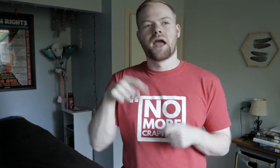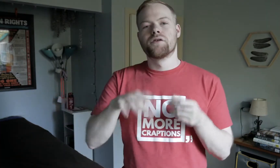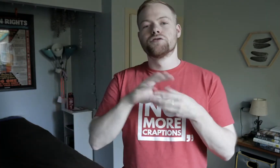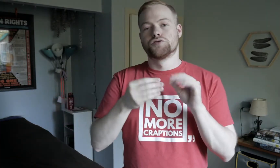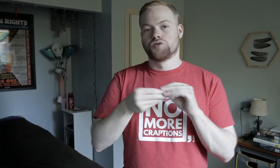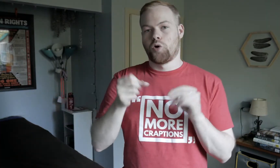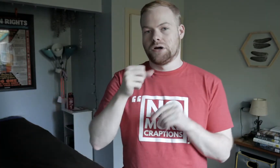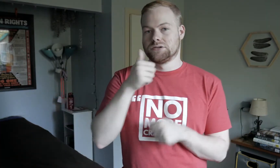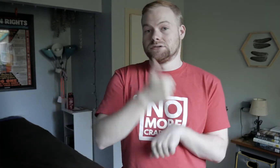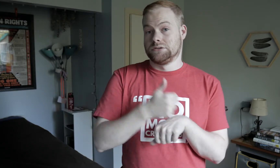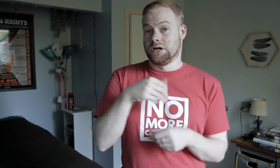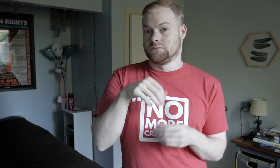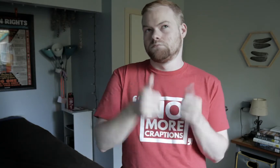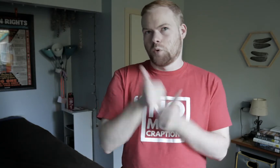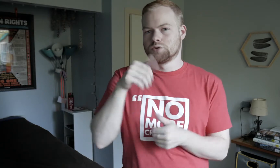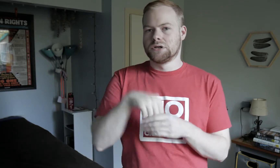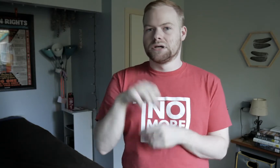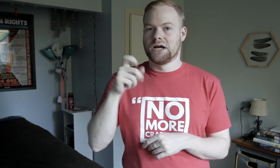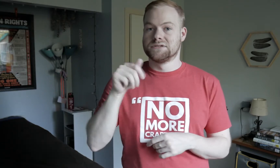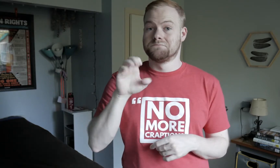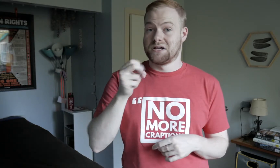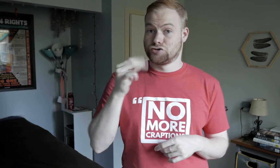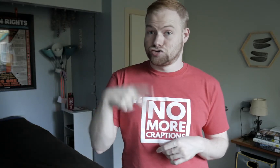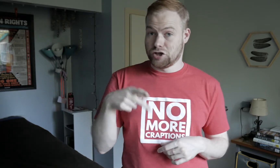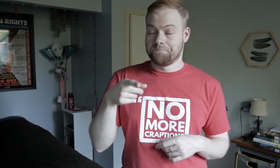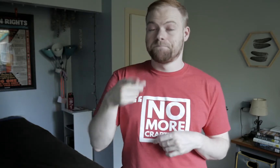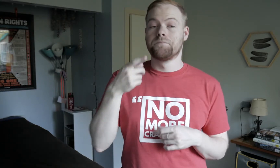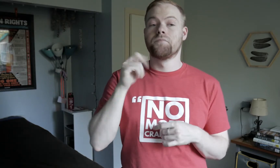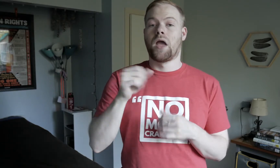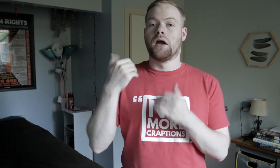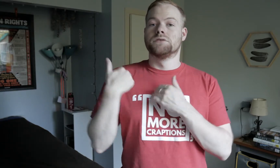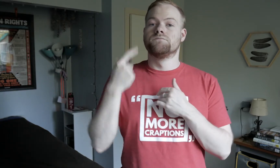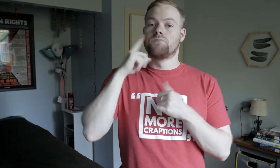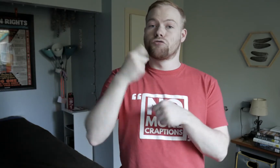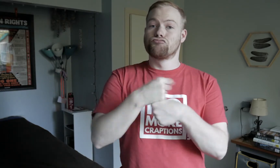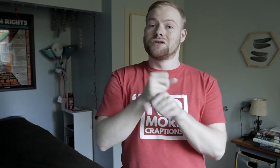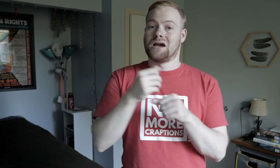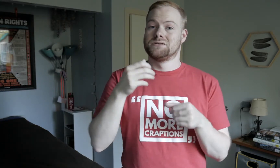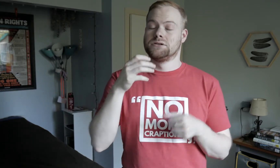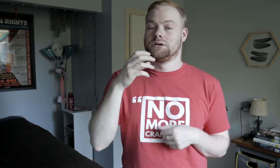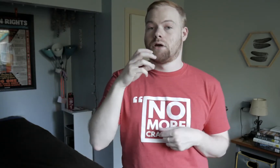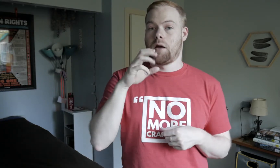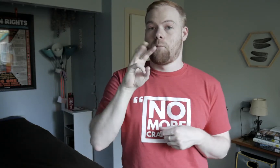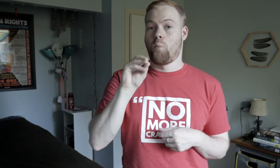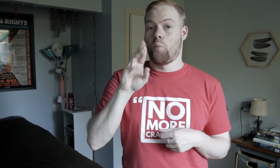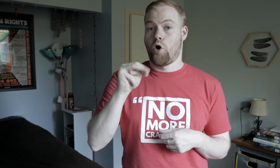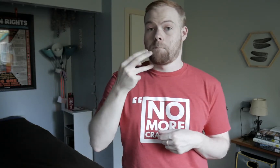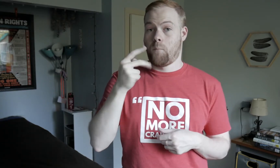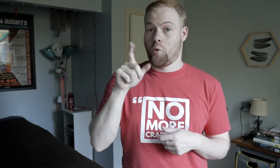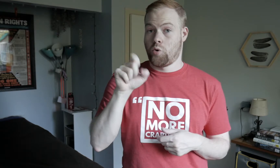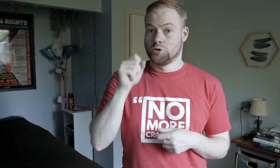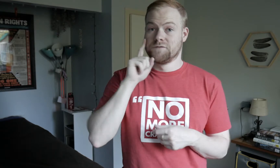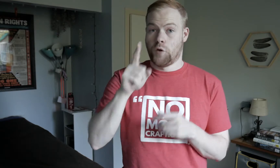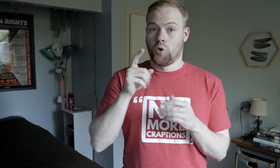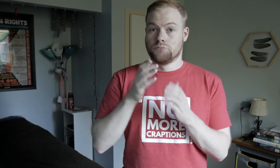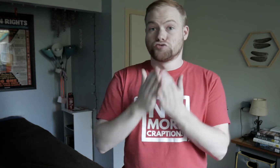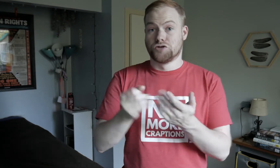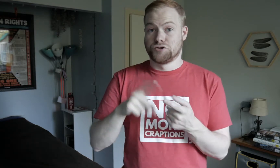This story is mostly set in a spaceship that is responsible for creating wormholes for ships to